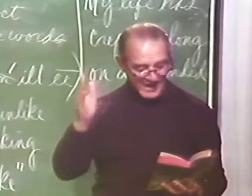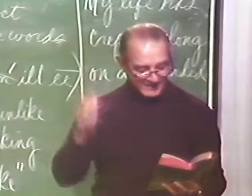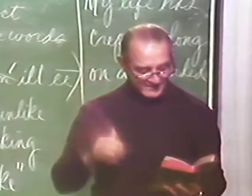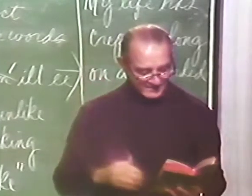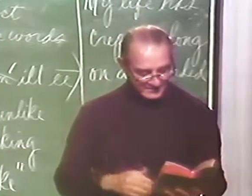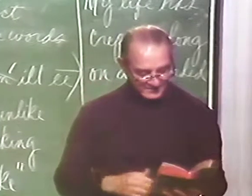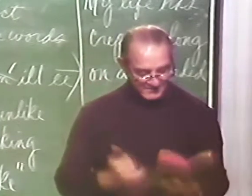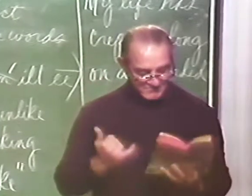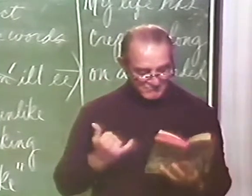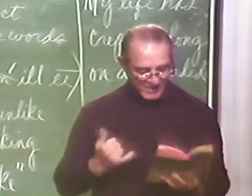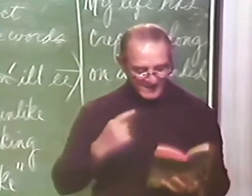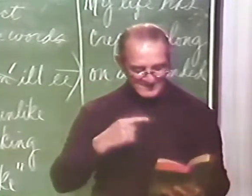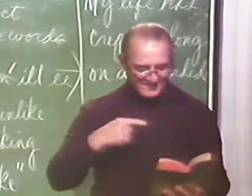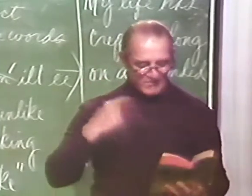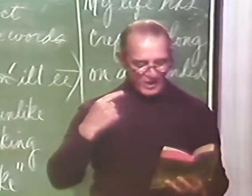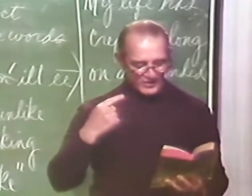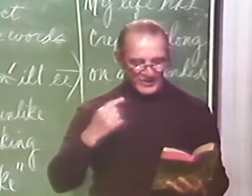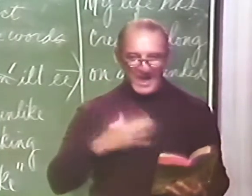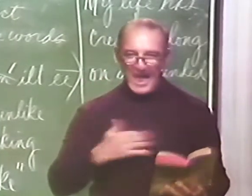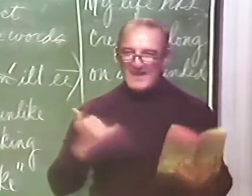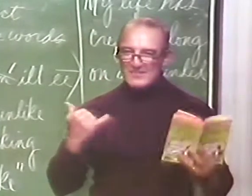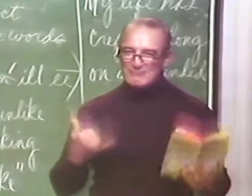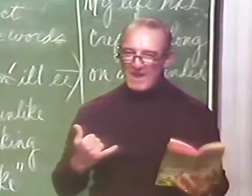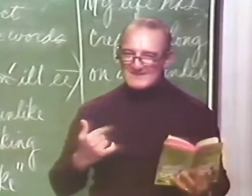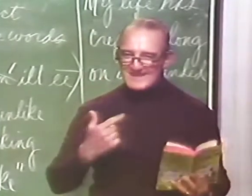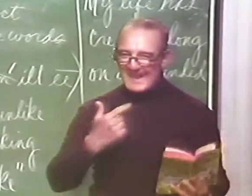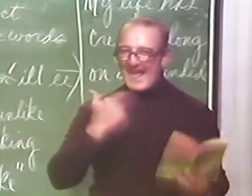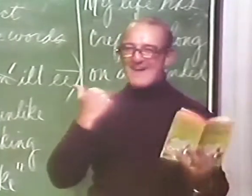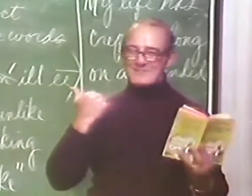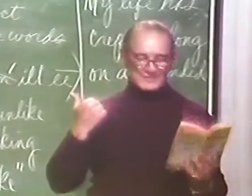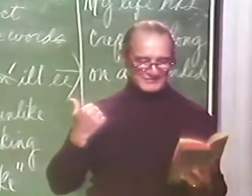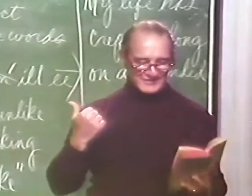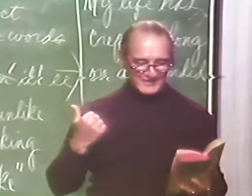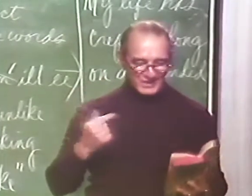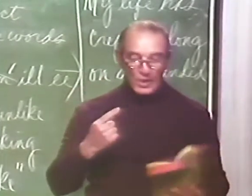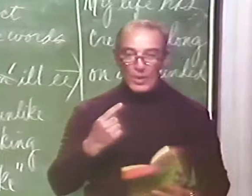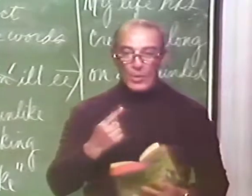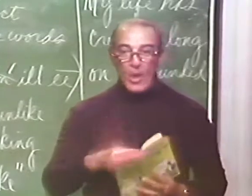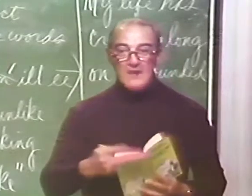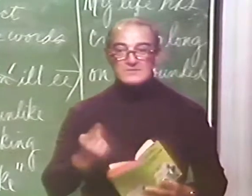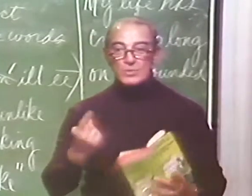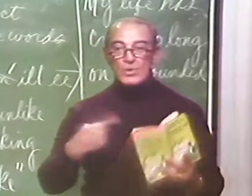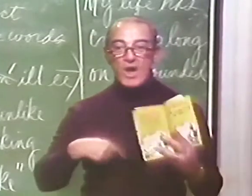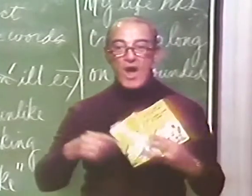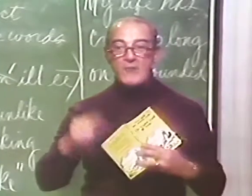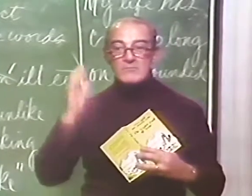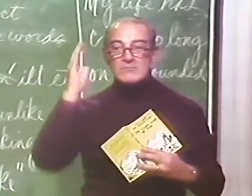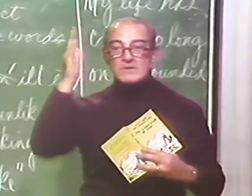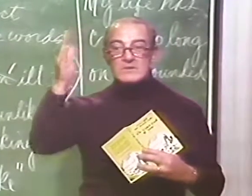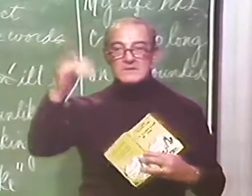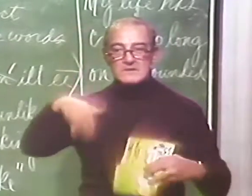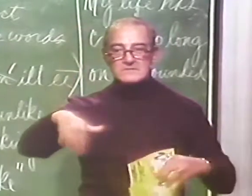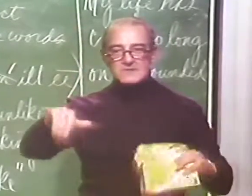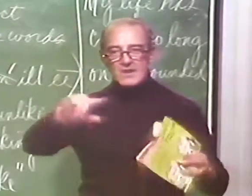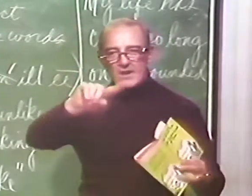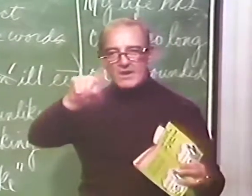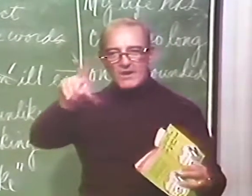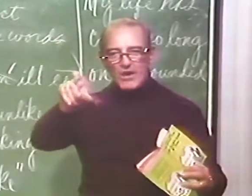"WHAT IS LOVE? IT'S NOT HEREAFTER; "PRESENT MIRTH HATH PRESENT LAUGHTER;